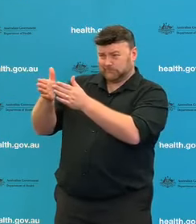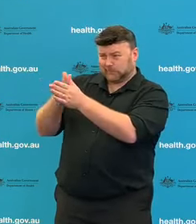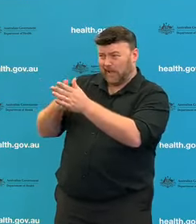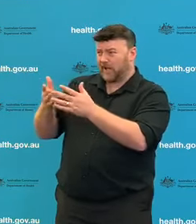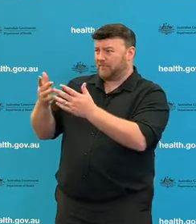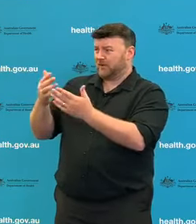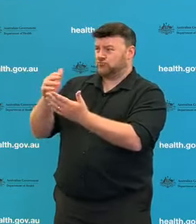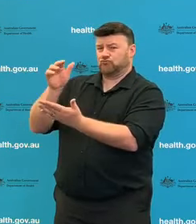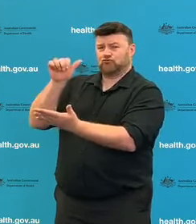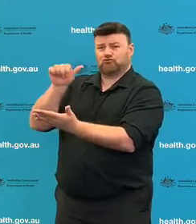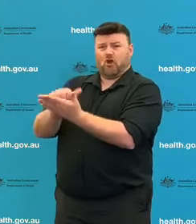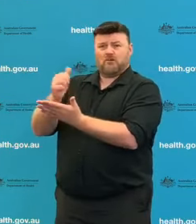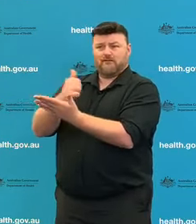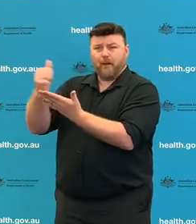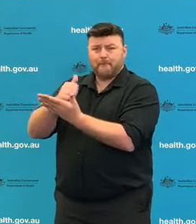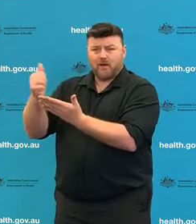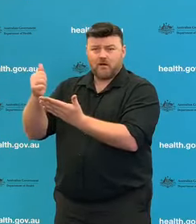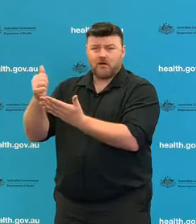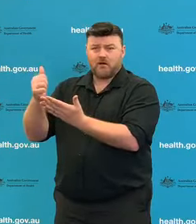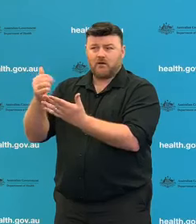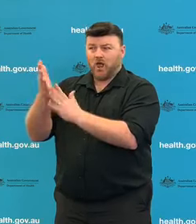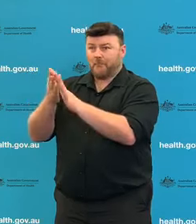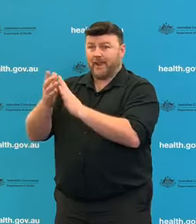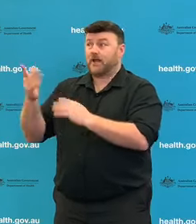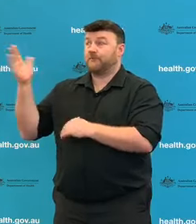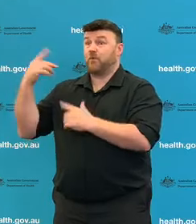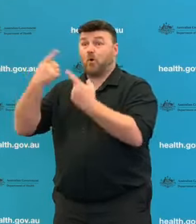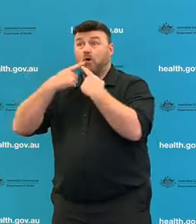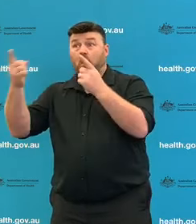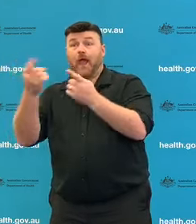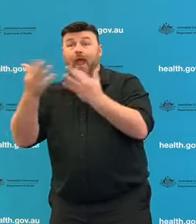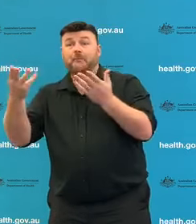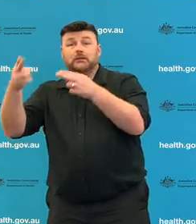uploaded which resulted in incorrect figures being given in Question